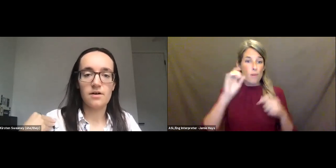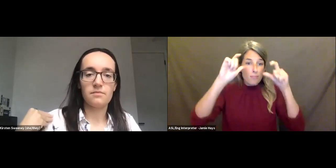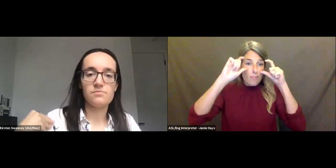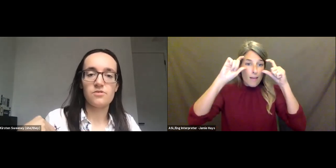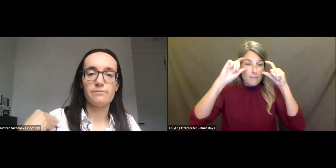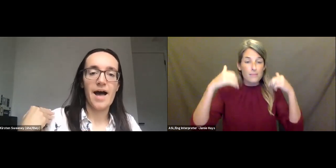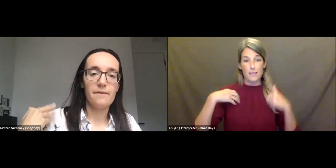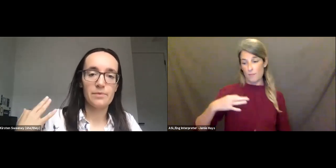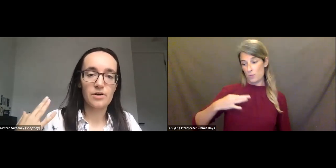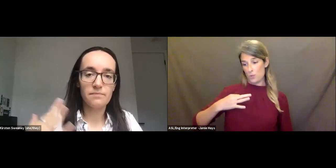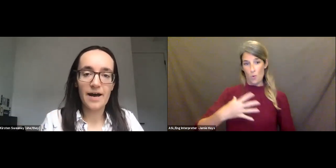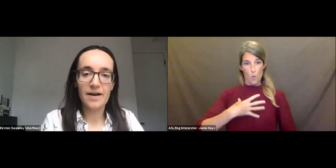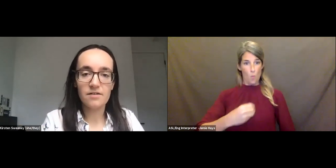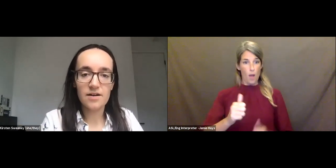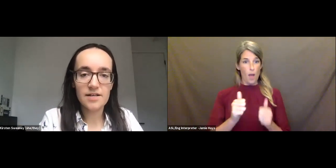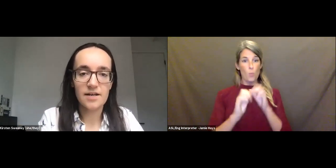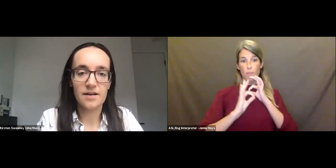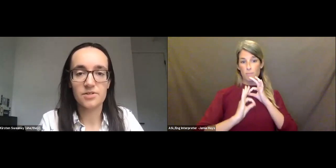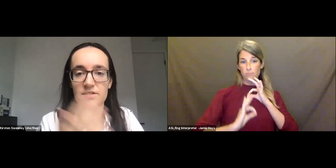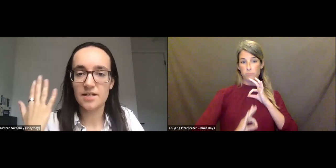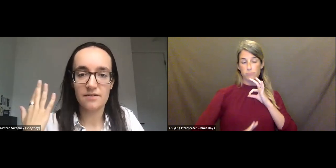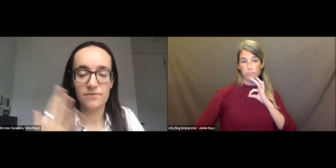a sort of black bird pattern on it, and I'm just sitting in